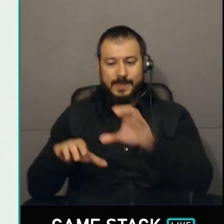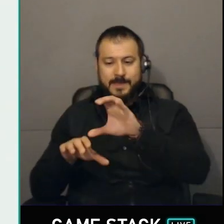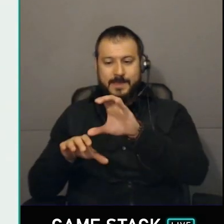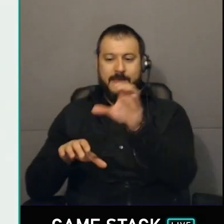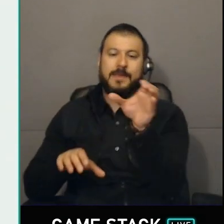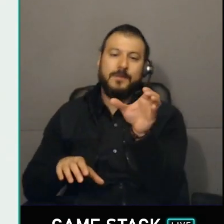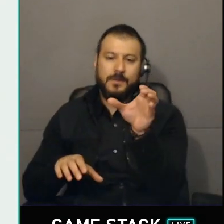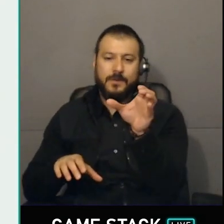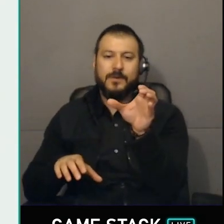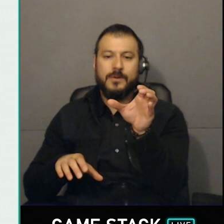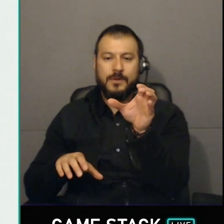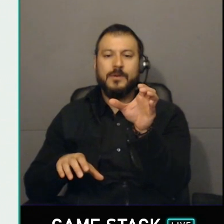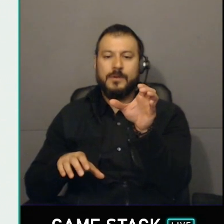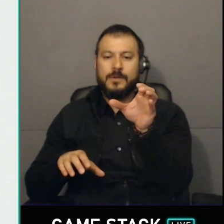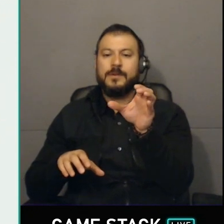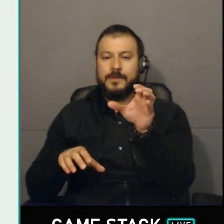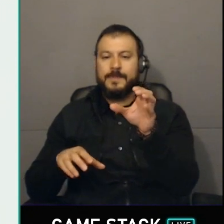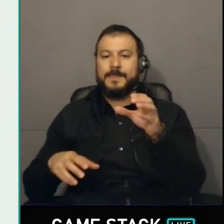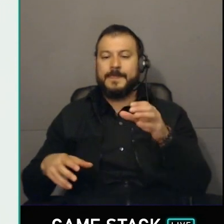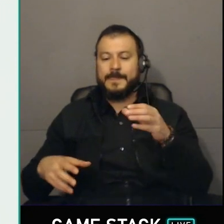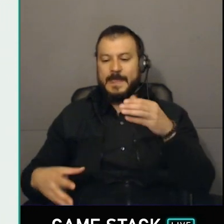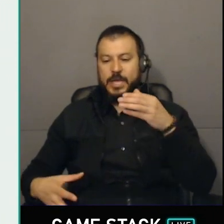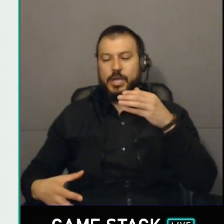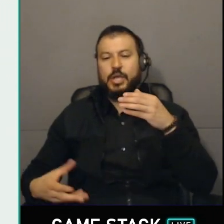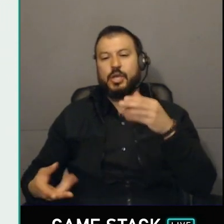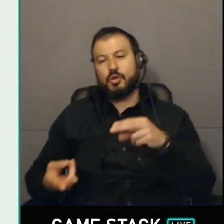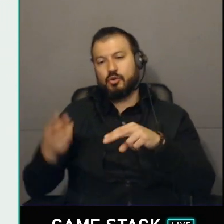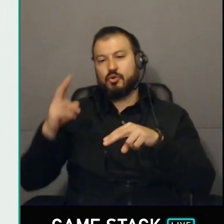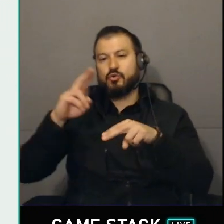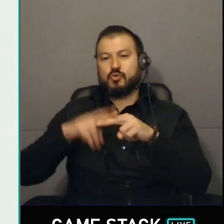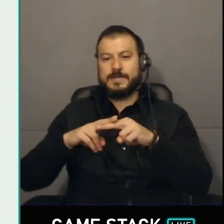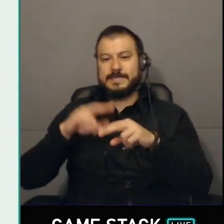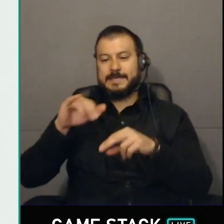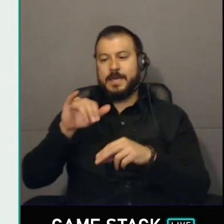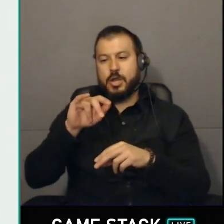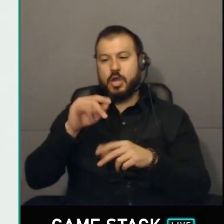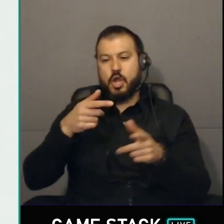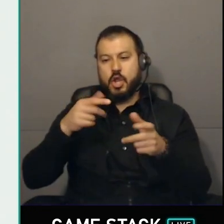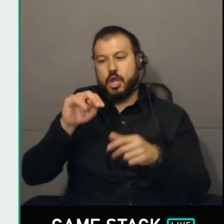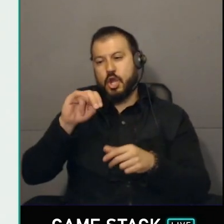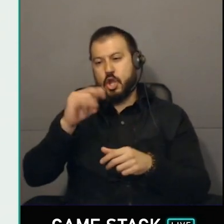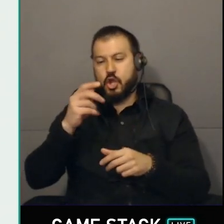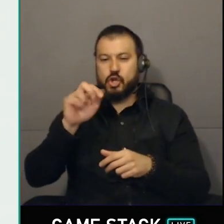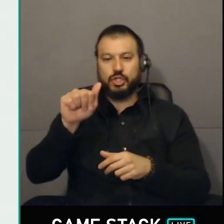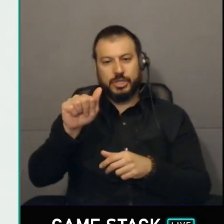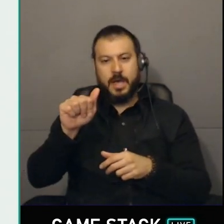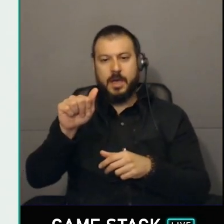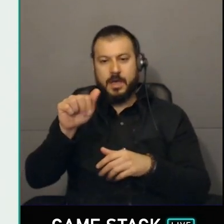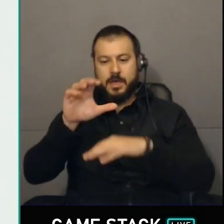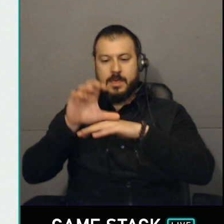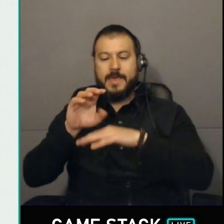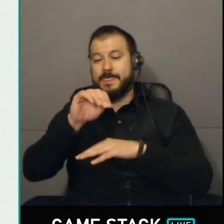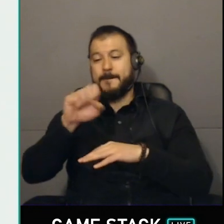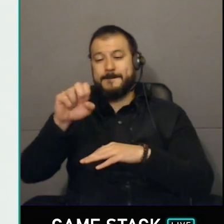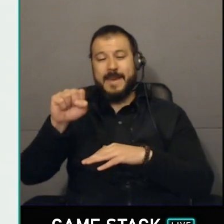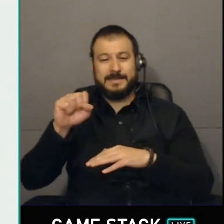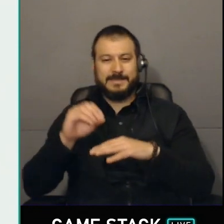is to increase the inertia of the rigid body. So the mass was affecting how difficult it is to move